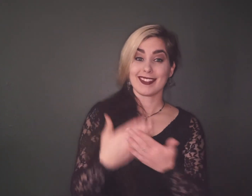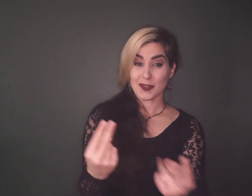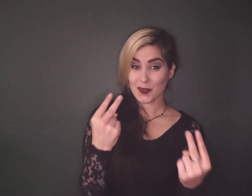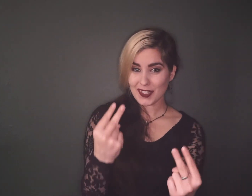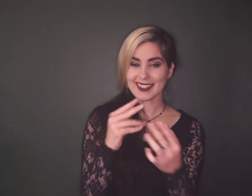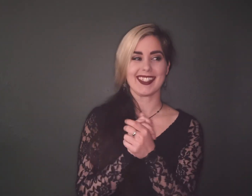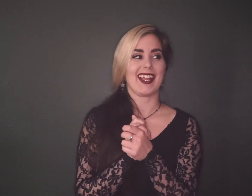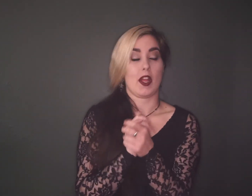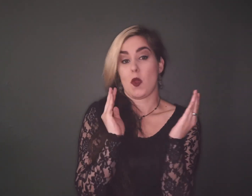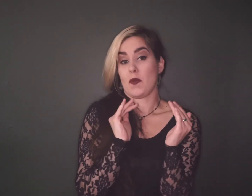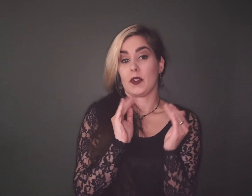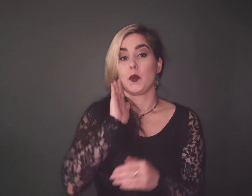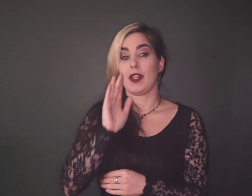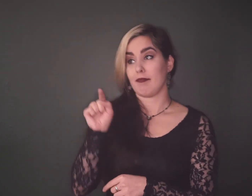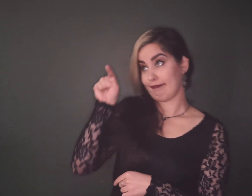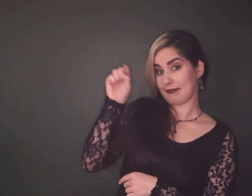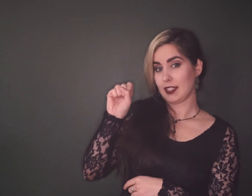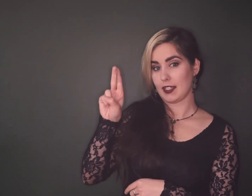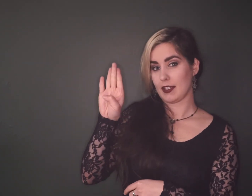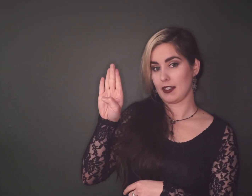Okay, thank you for watching! I hope you'll SUBSCRIBE!